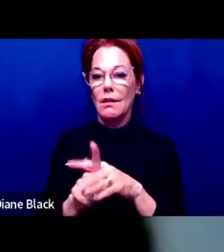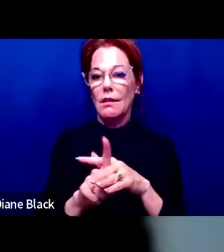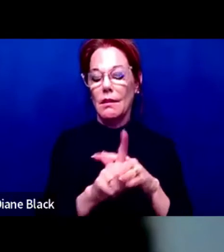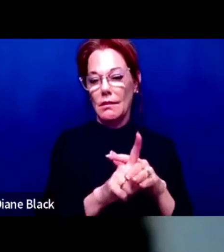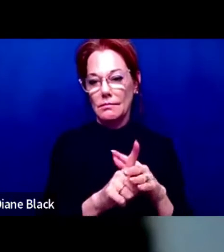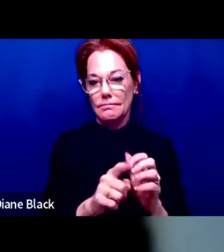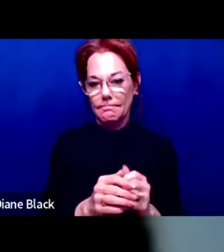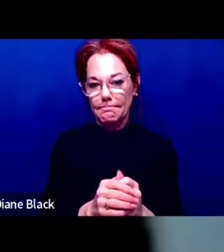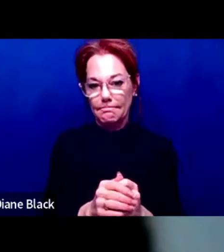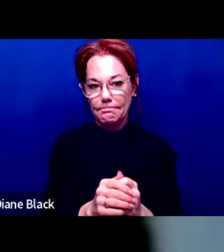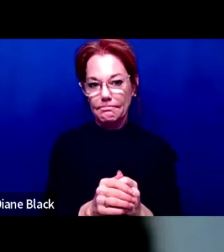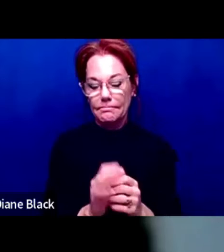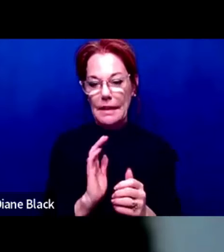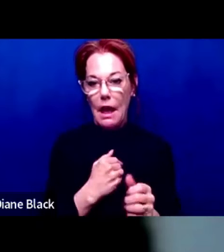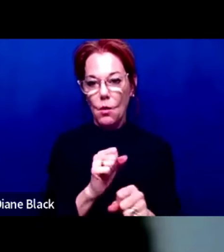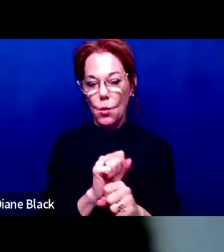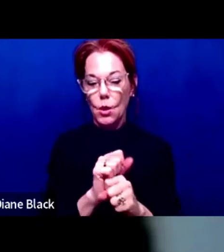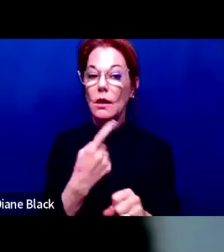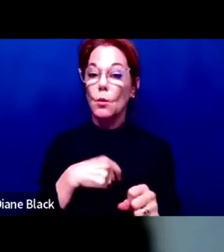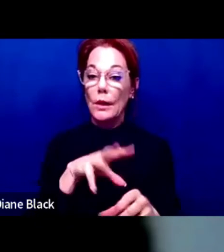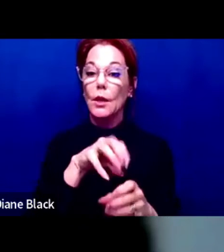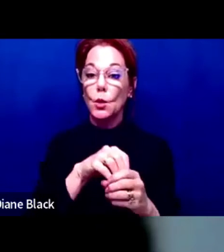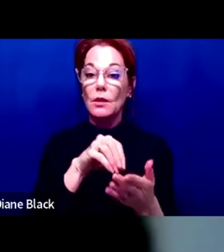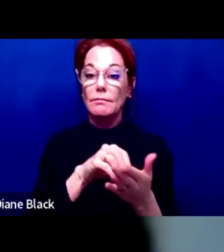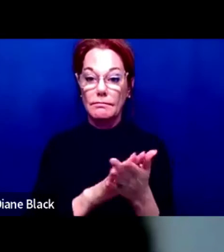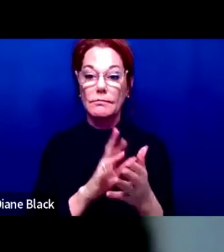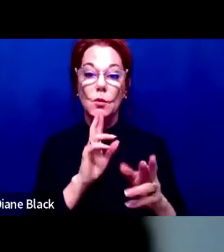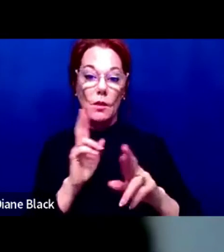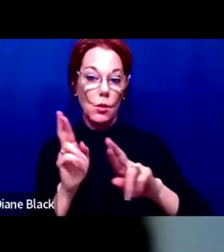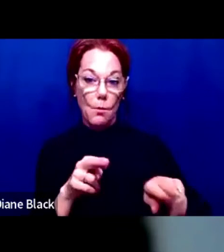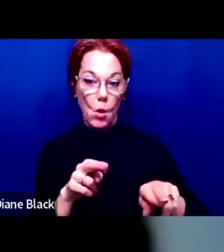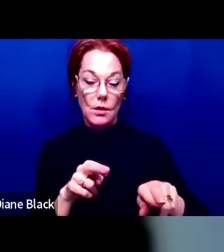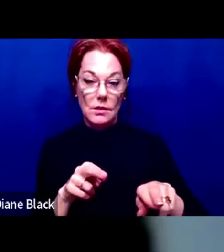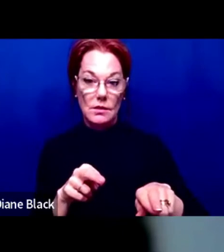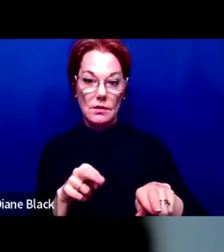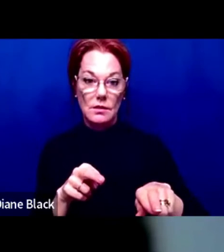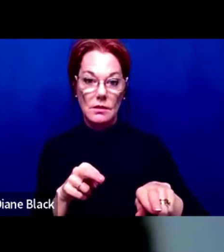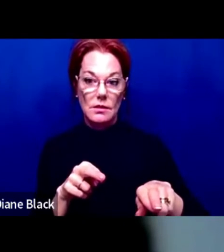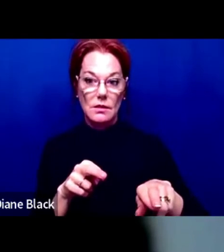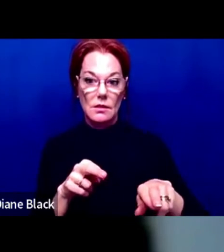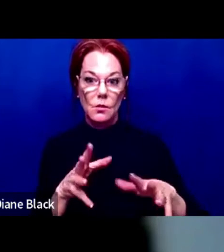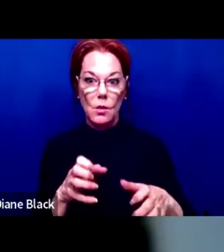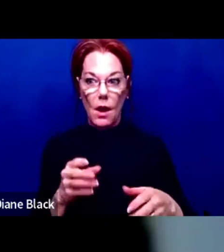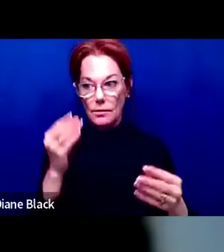point that we make in the report and that we're certainly encouraging or just sort of opening eyes to that when we're